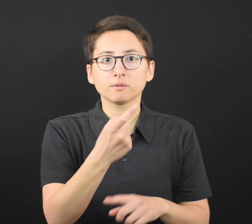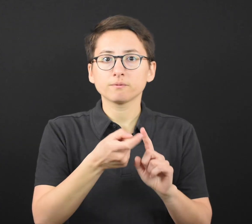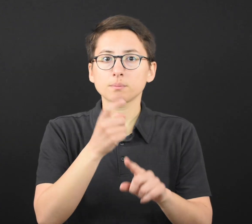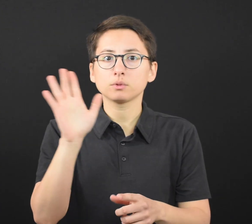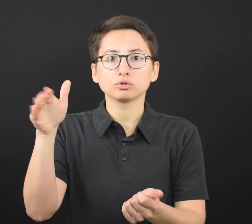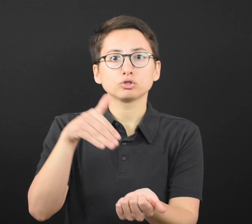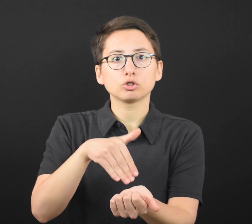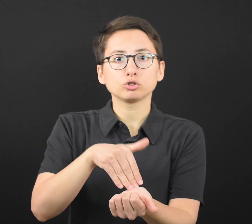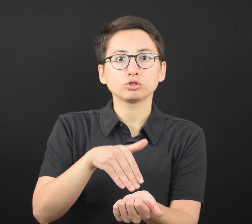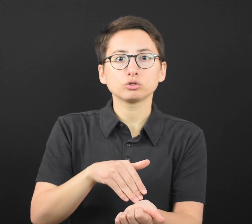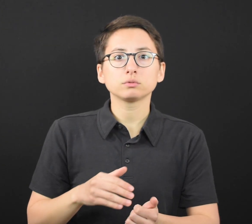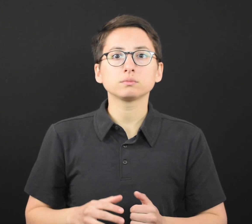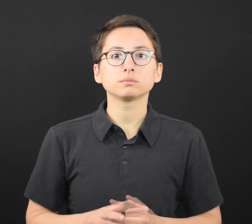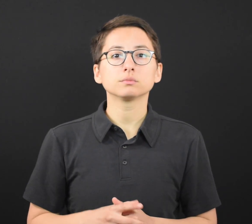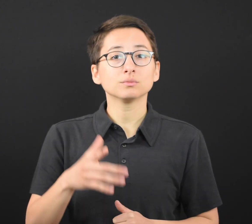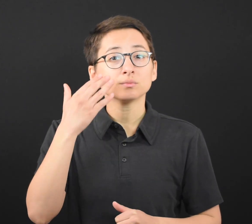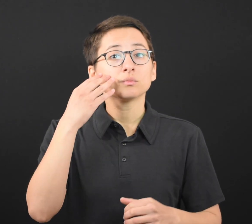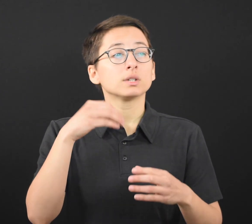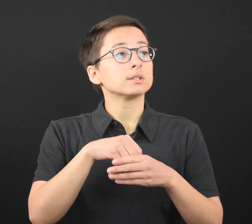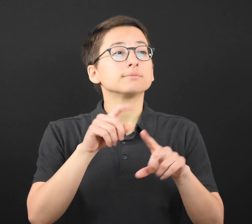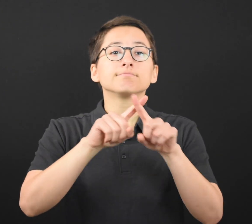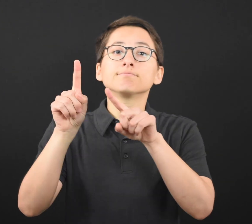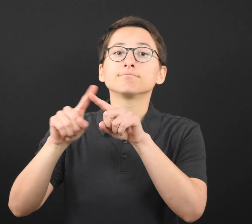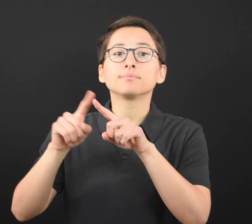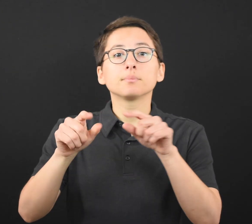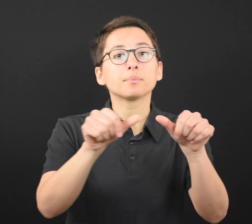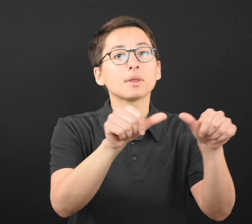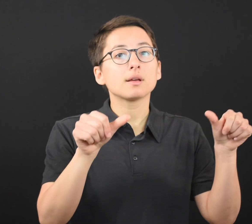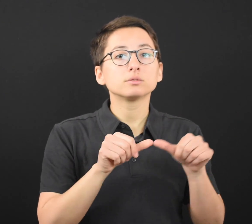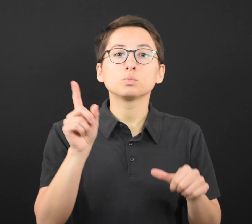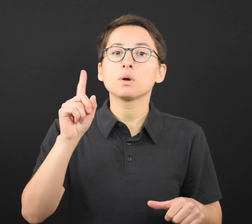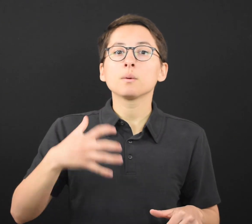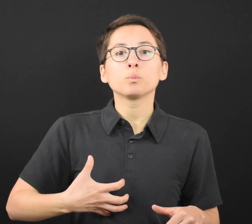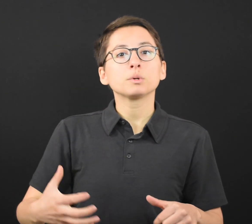prescribed by their healthcare provider. Conditions in the places where pregnant